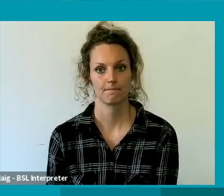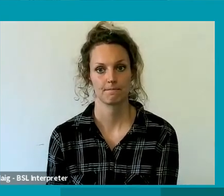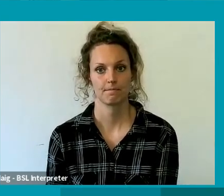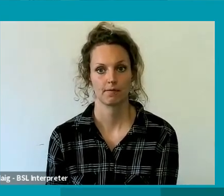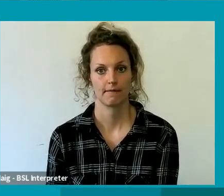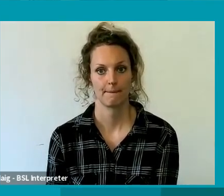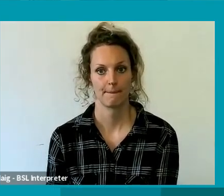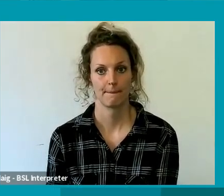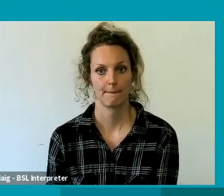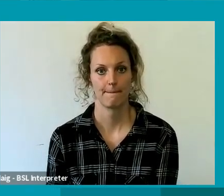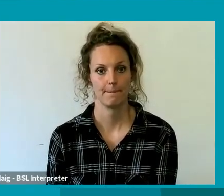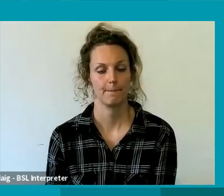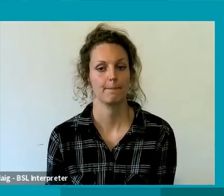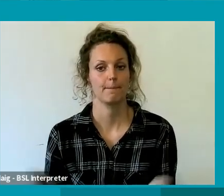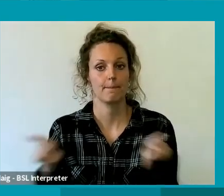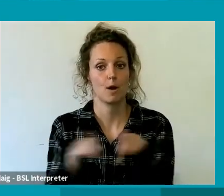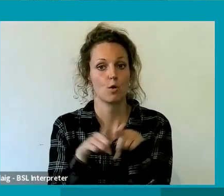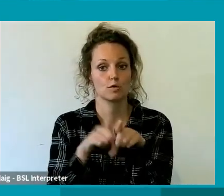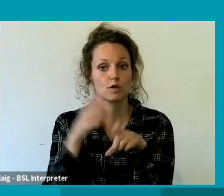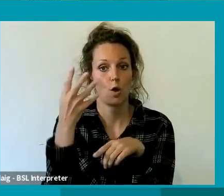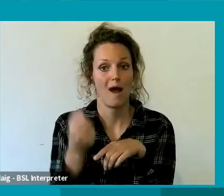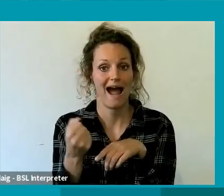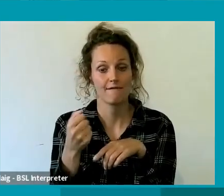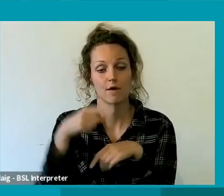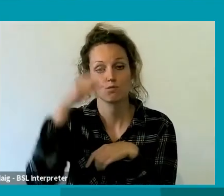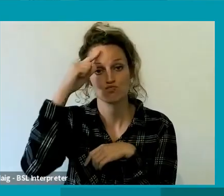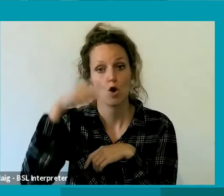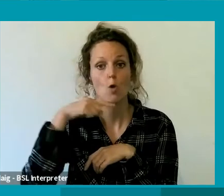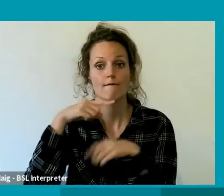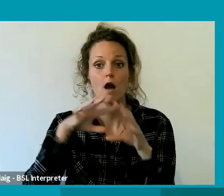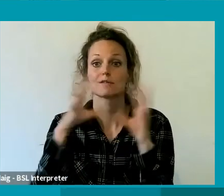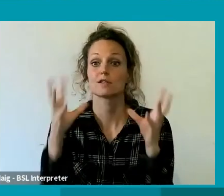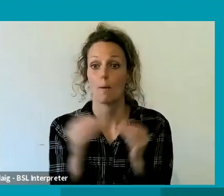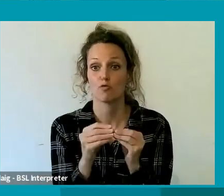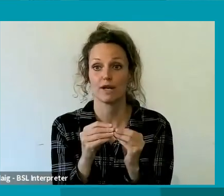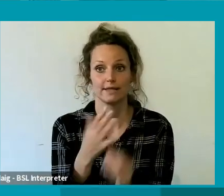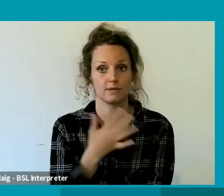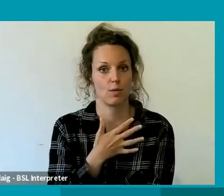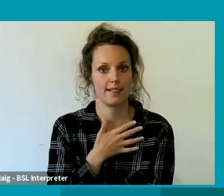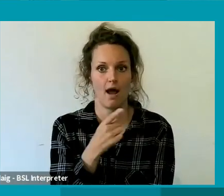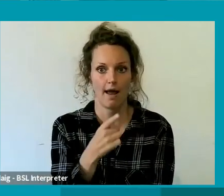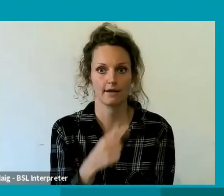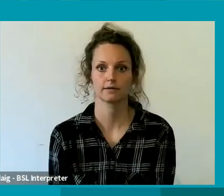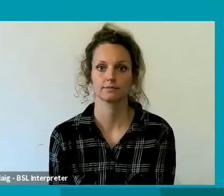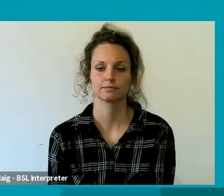so it gives you an example of what's the best practice profile.